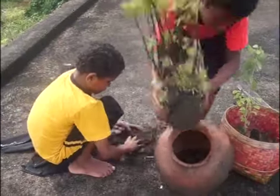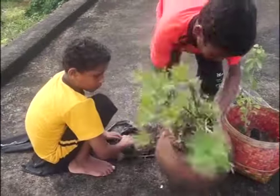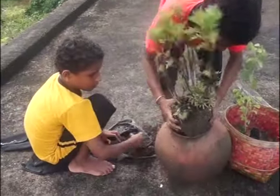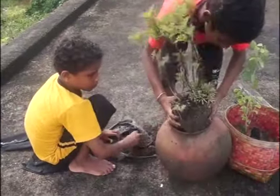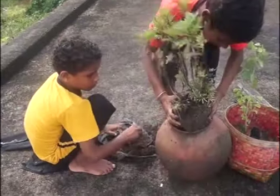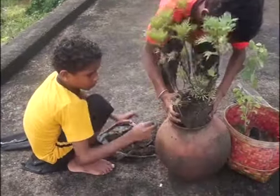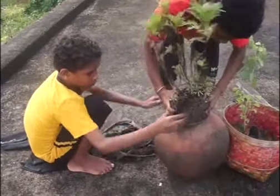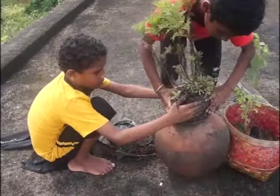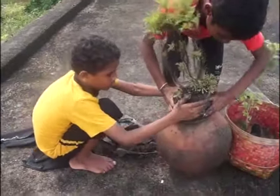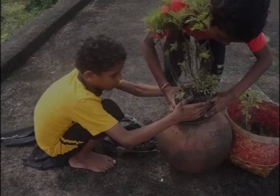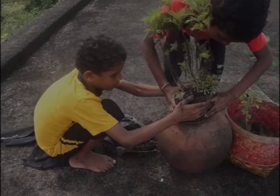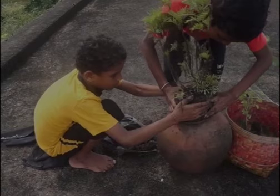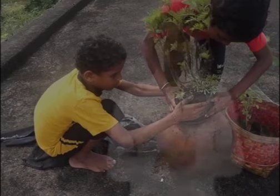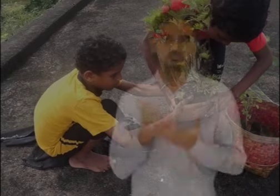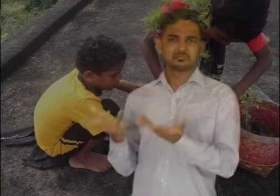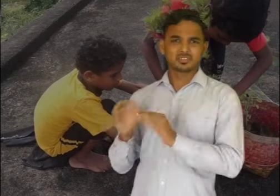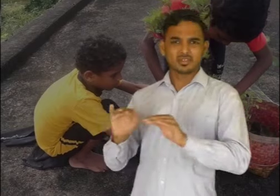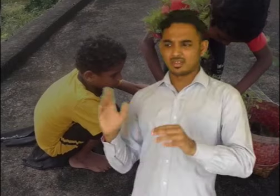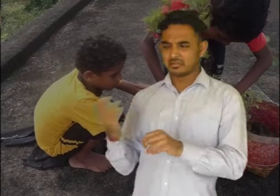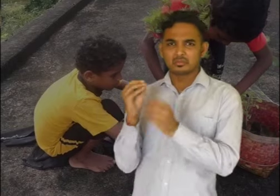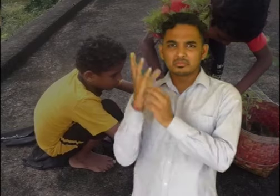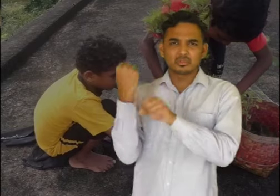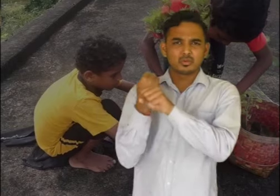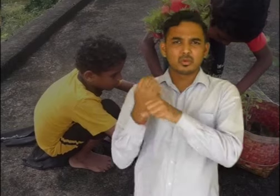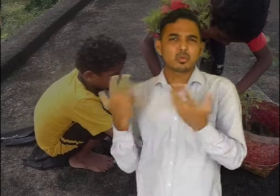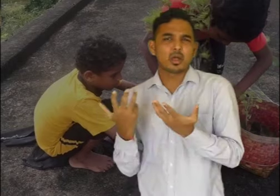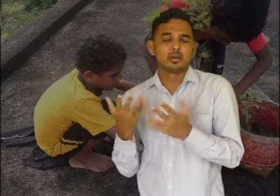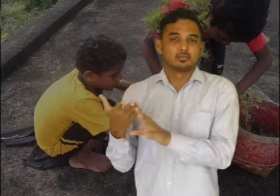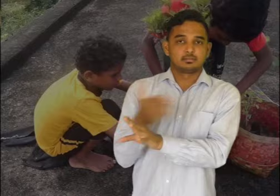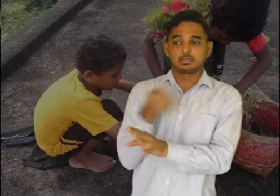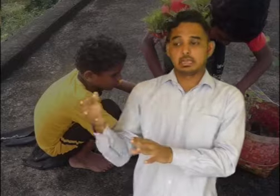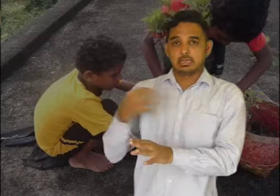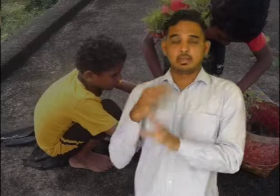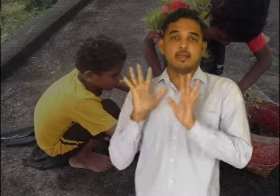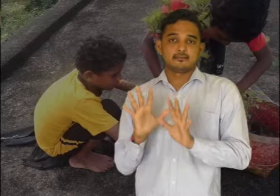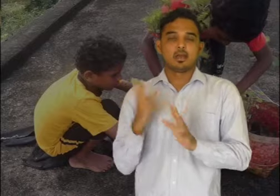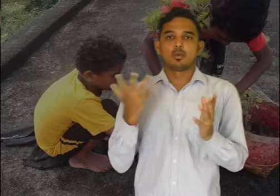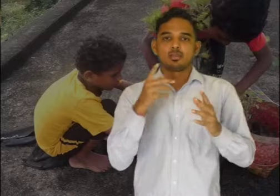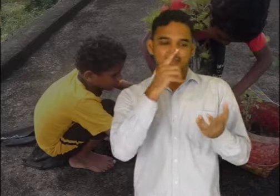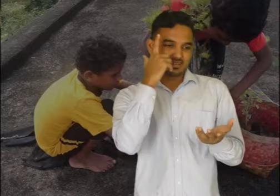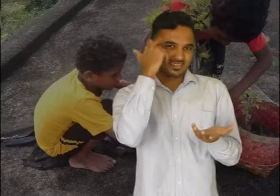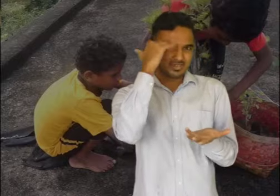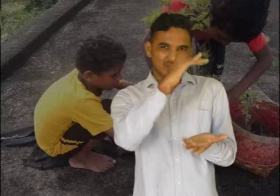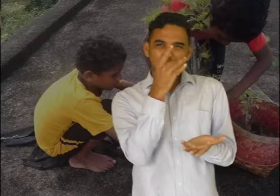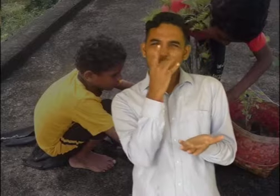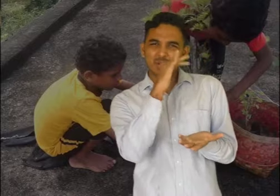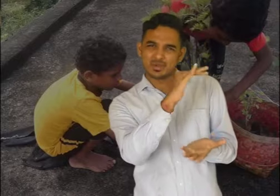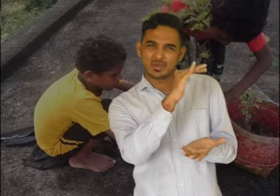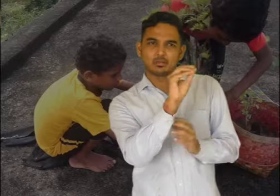where we can borrow from science let's see how